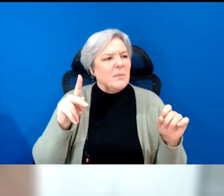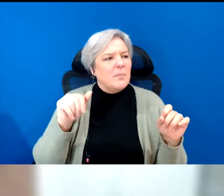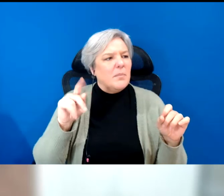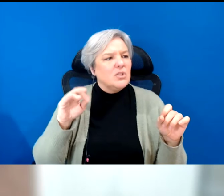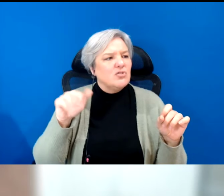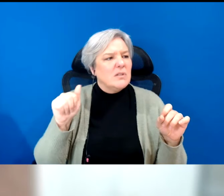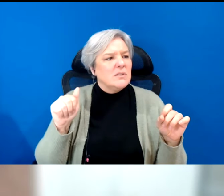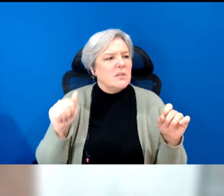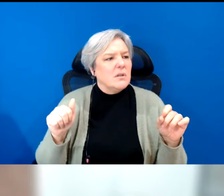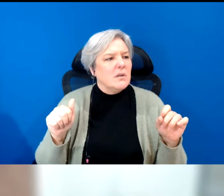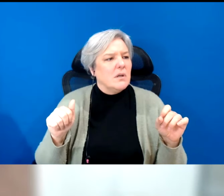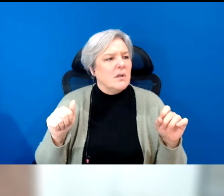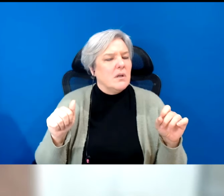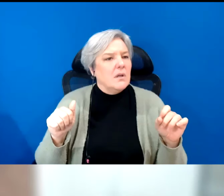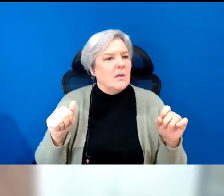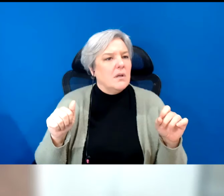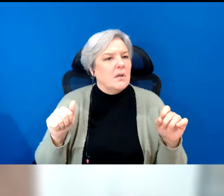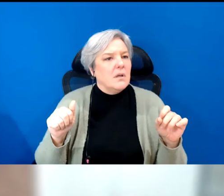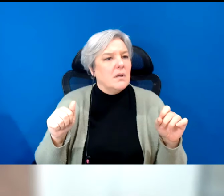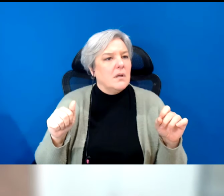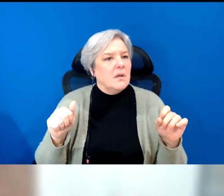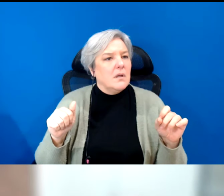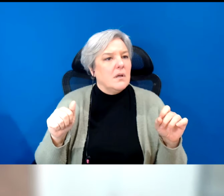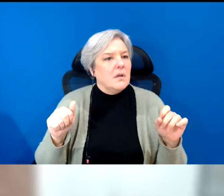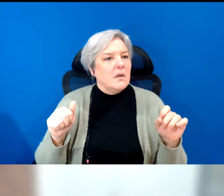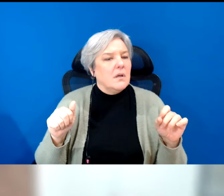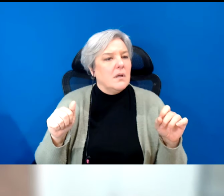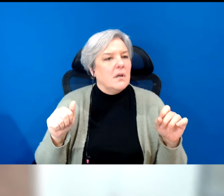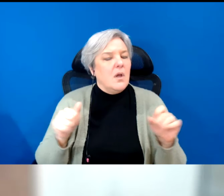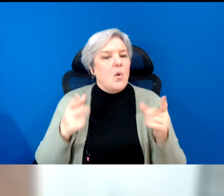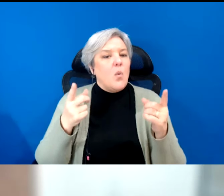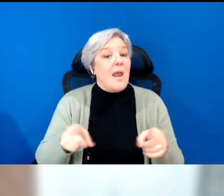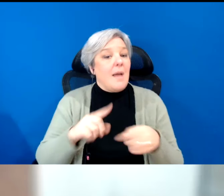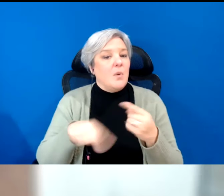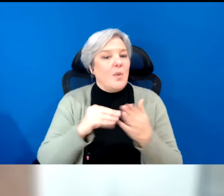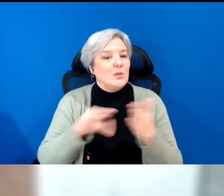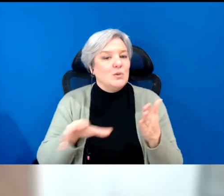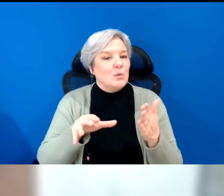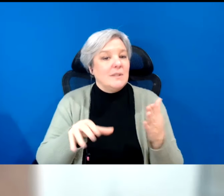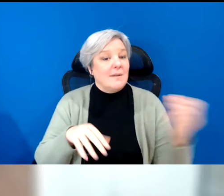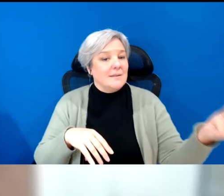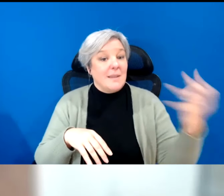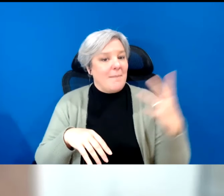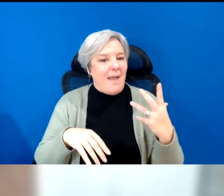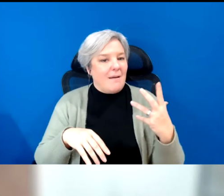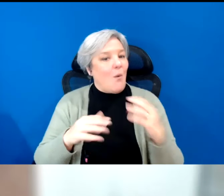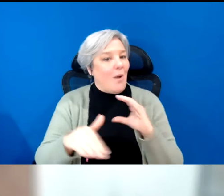if they do not return it, I know we've had that renewal with you.